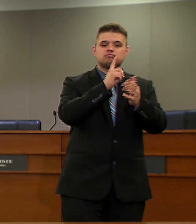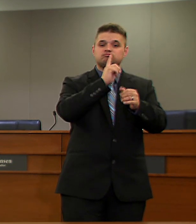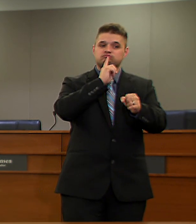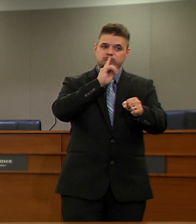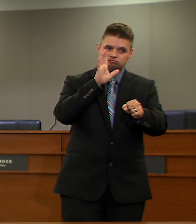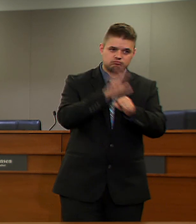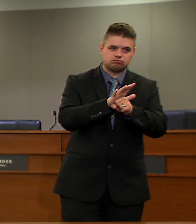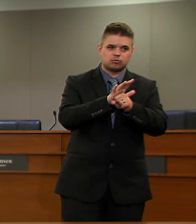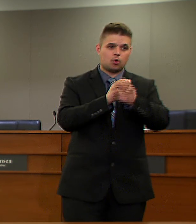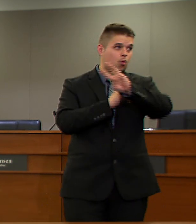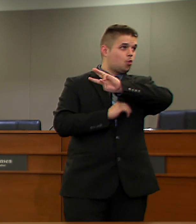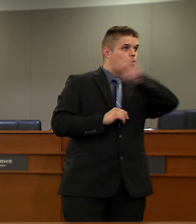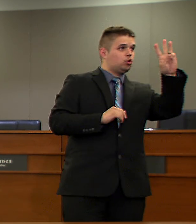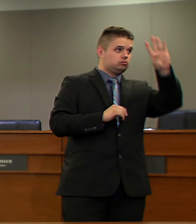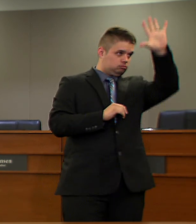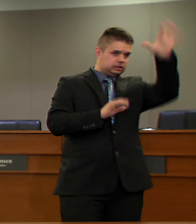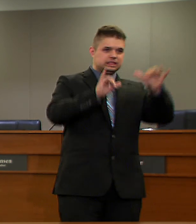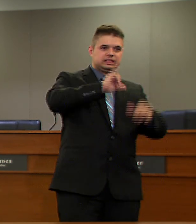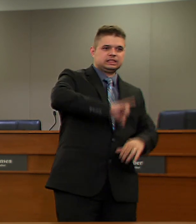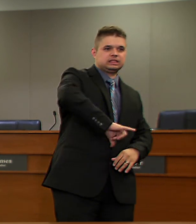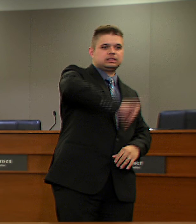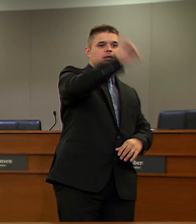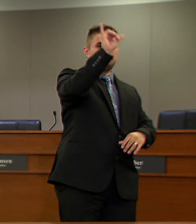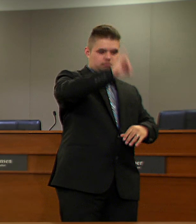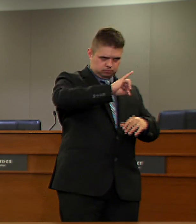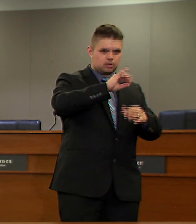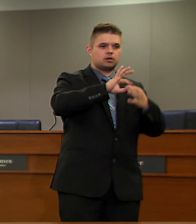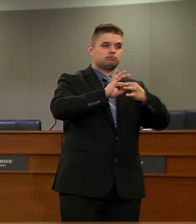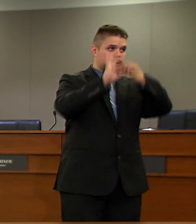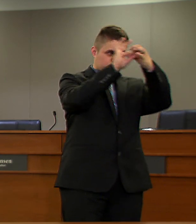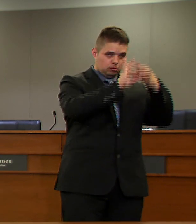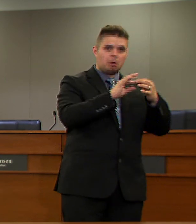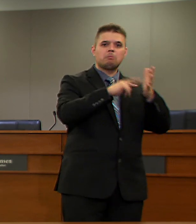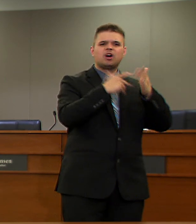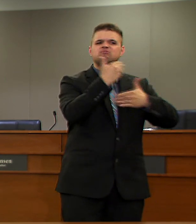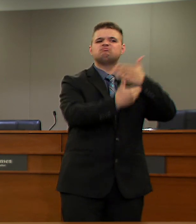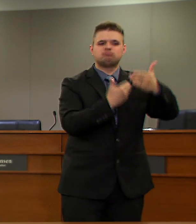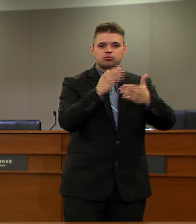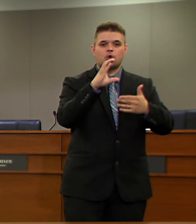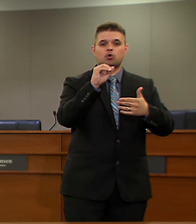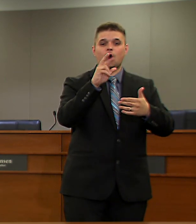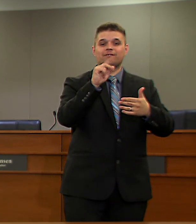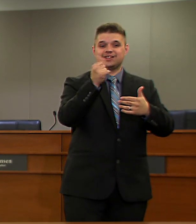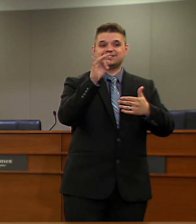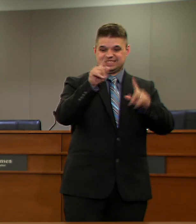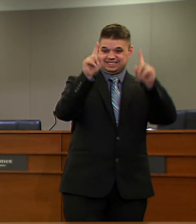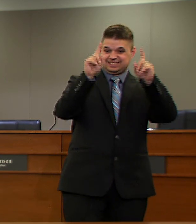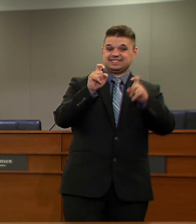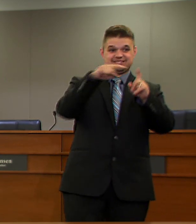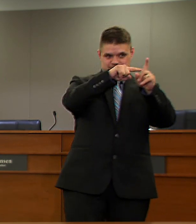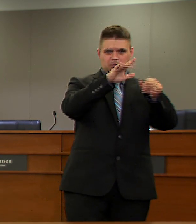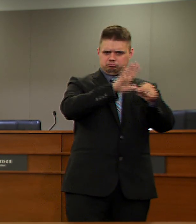test kits in order to closely monitor outbreaks before we can get back to normal.